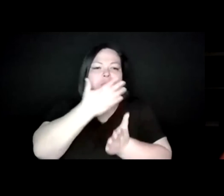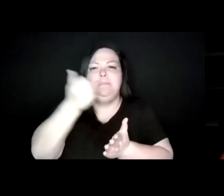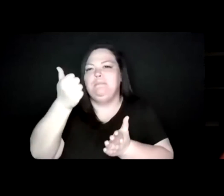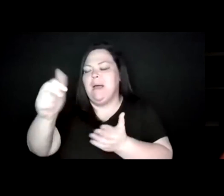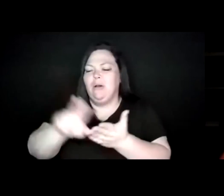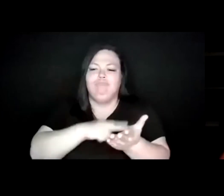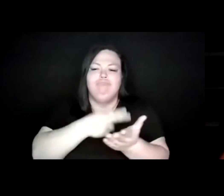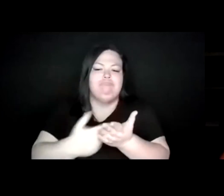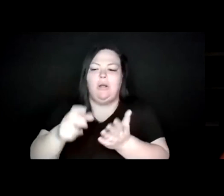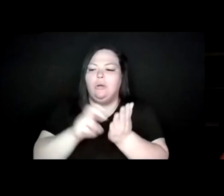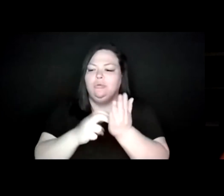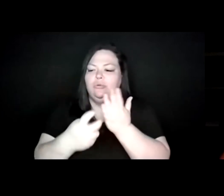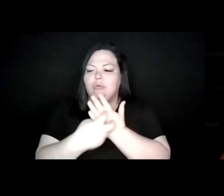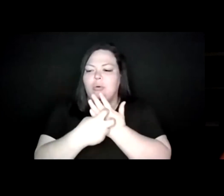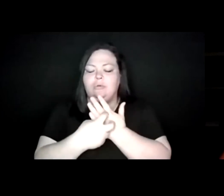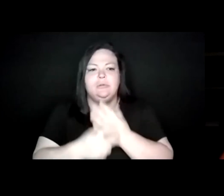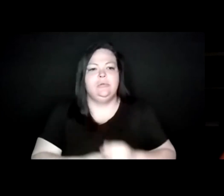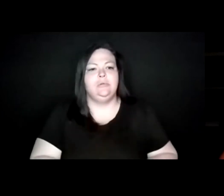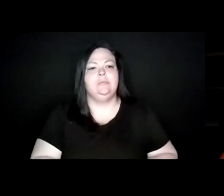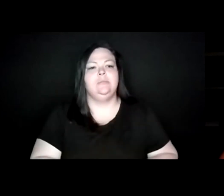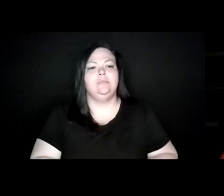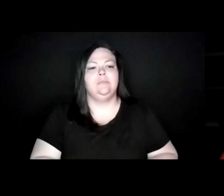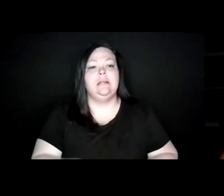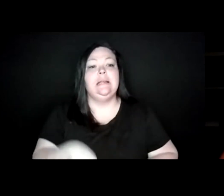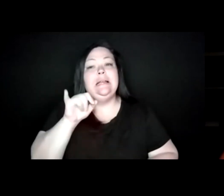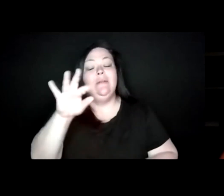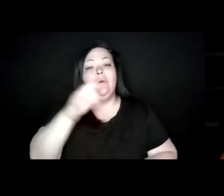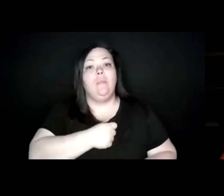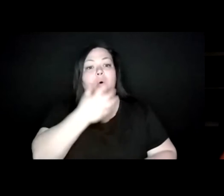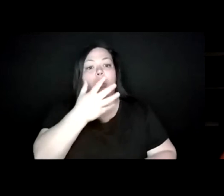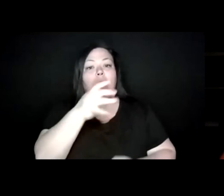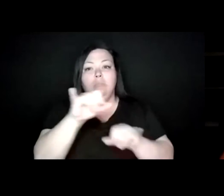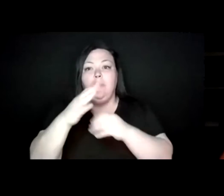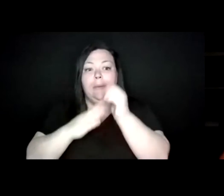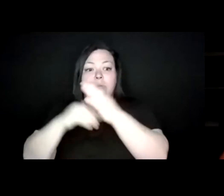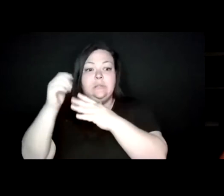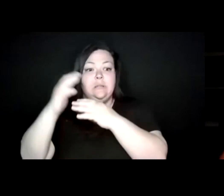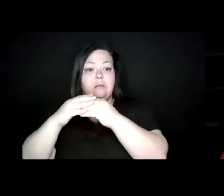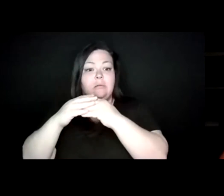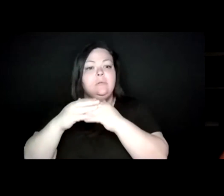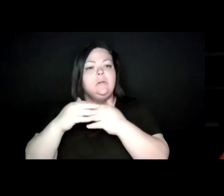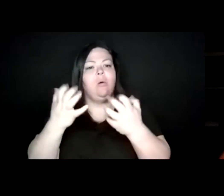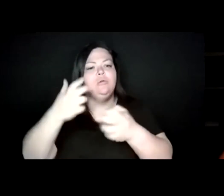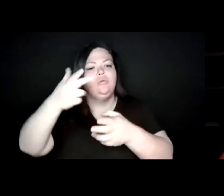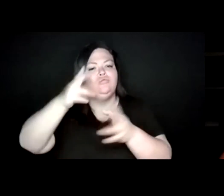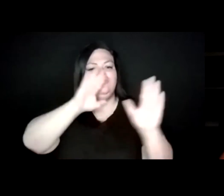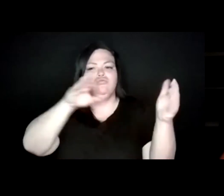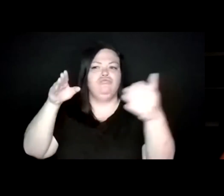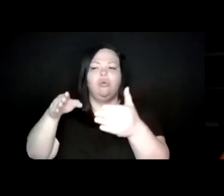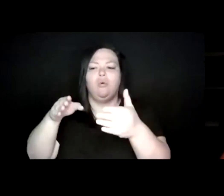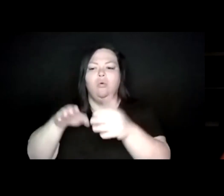If your poem is a building/ Then I’d like to call attention to the hardwood/